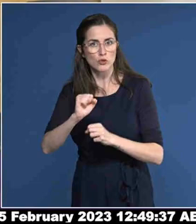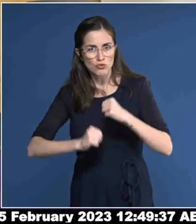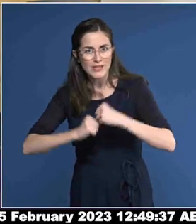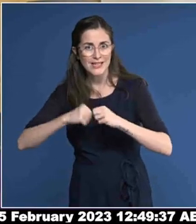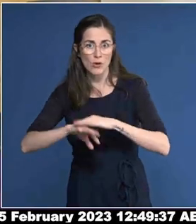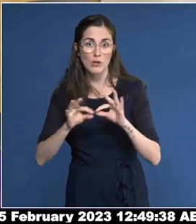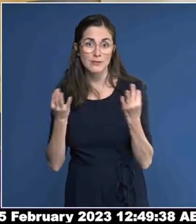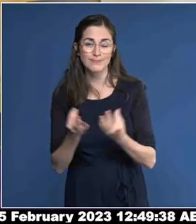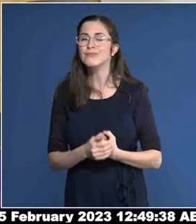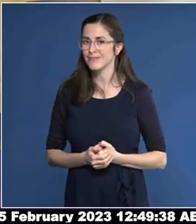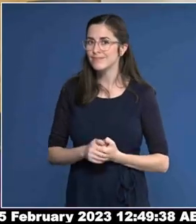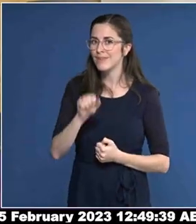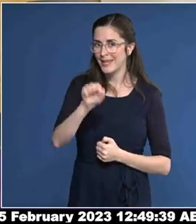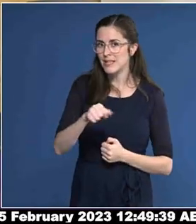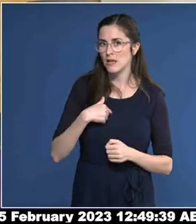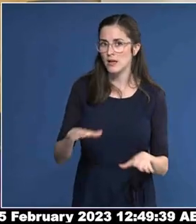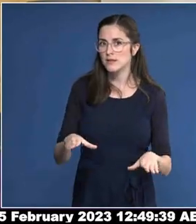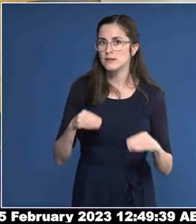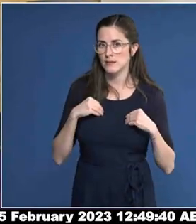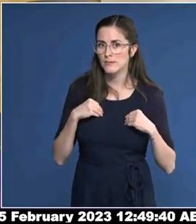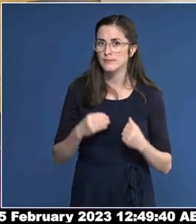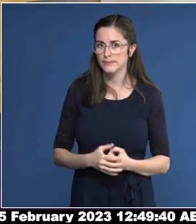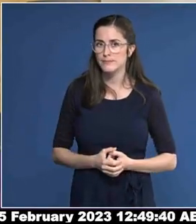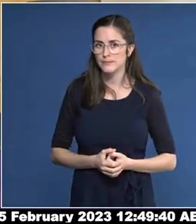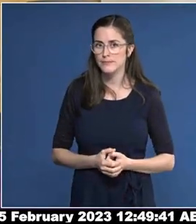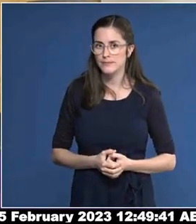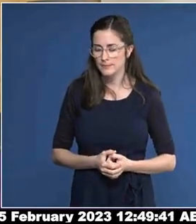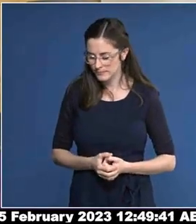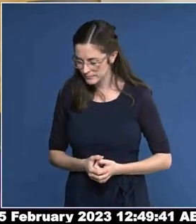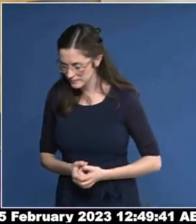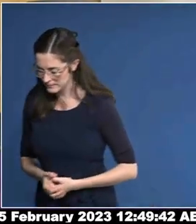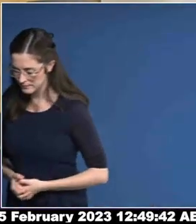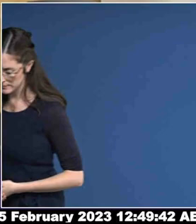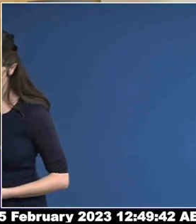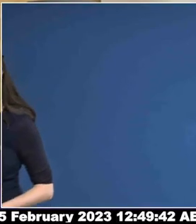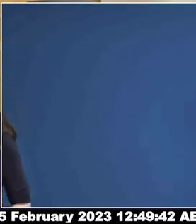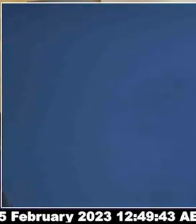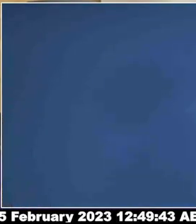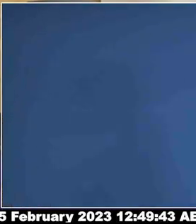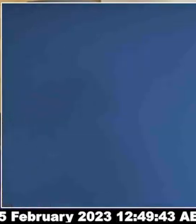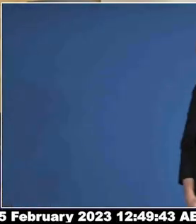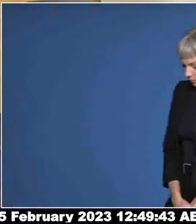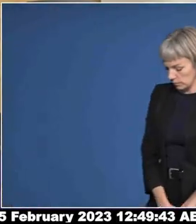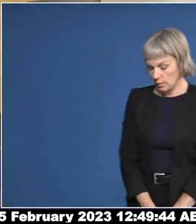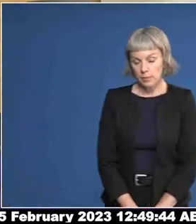Would we be right in understanding that the actions taken as part